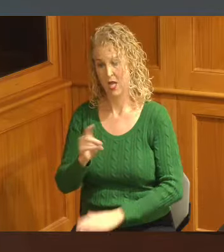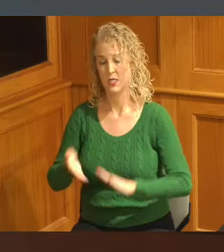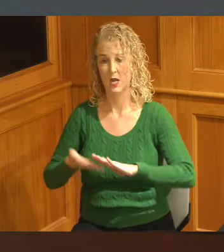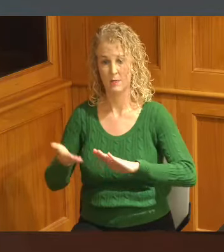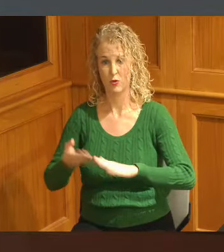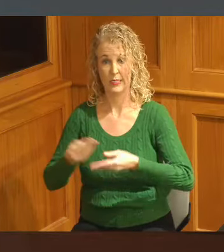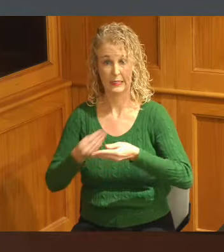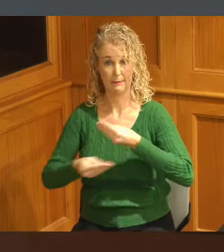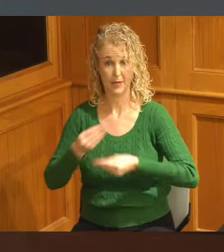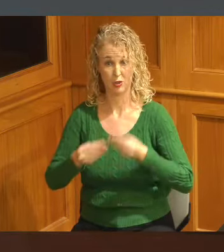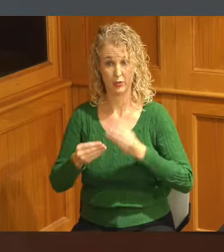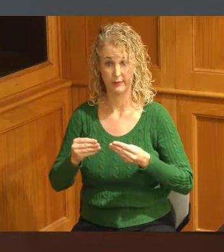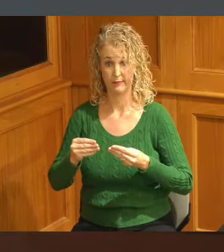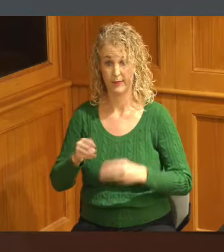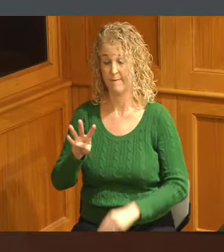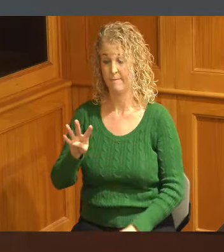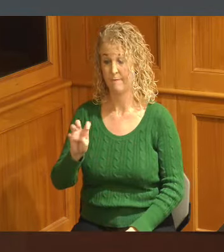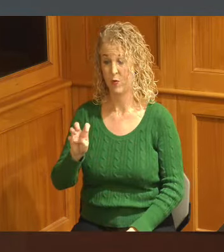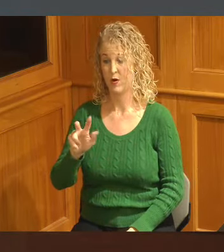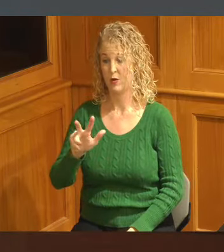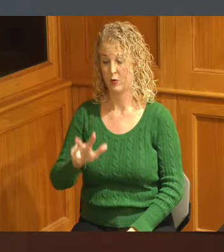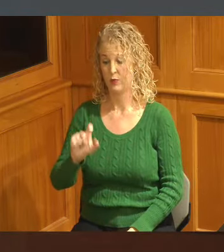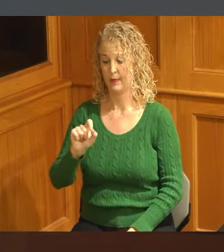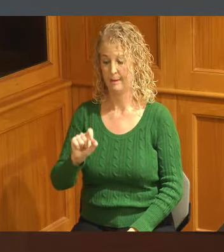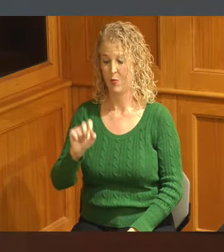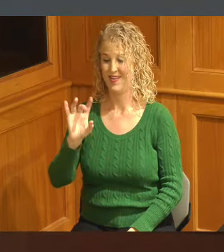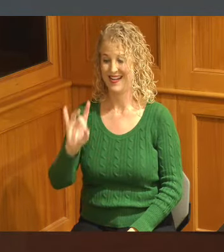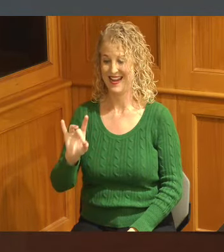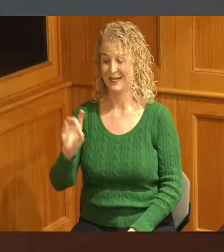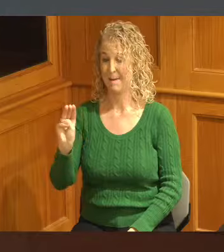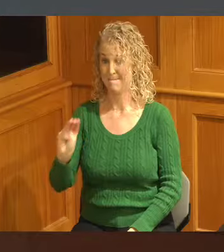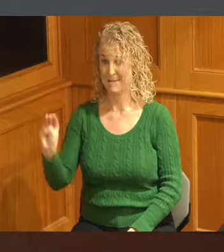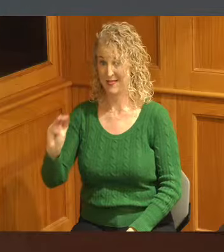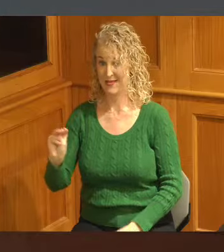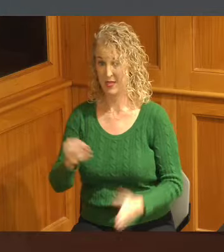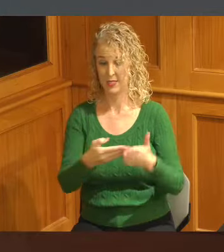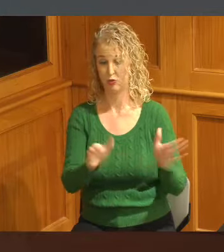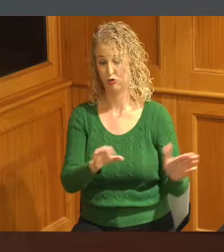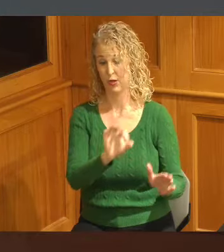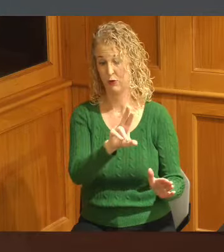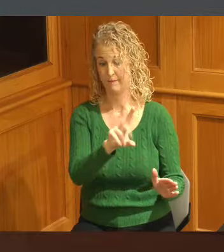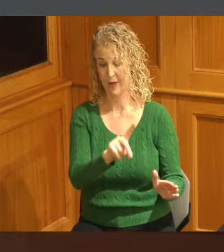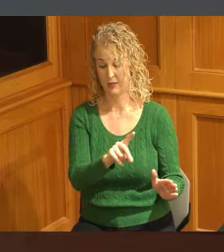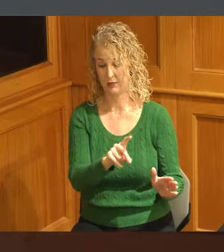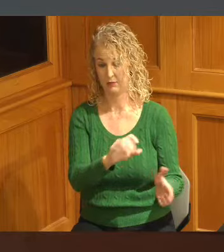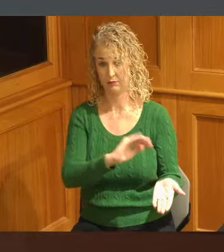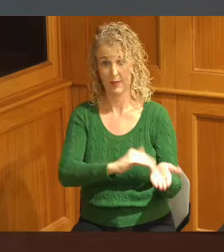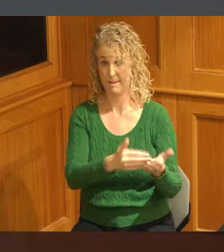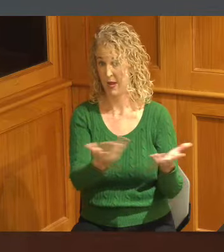that amount, 403.8 million is appropriated to the county general fund. that amount includes several